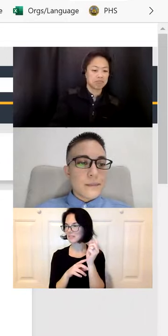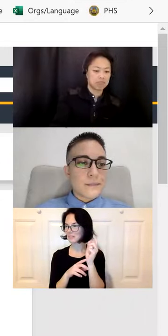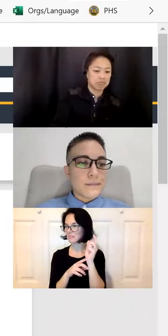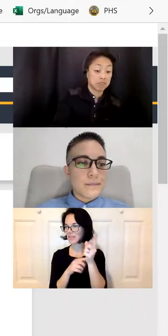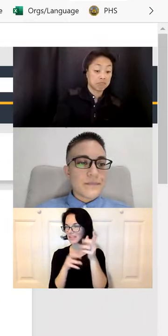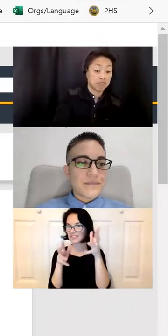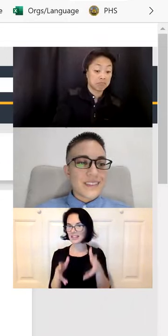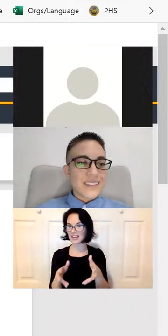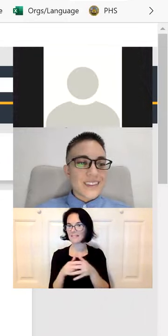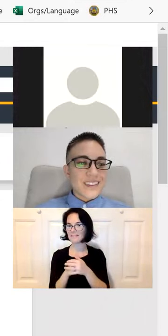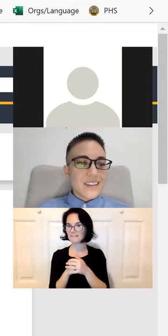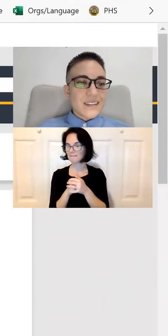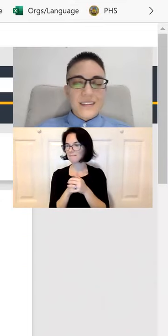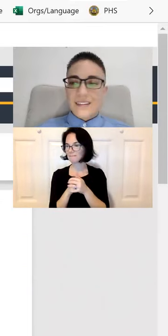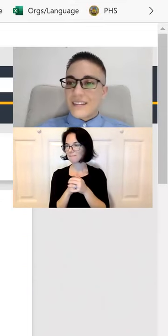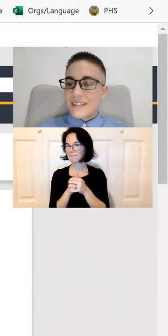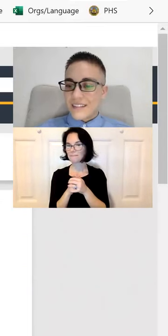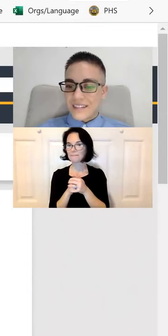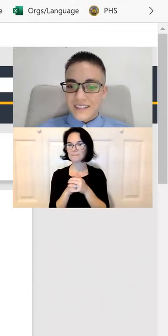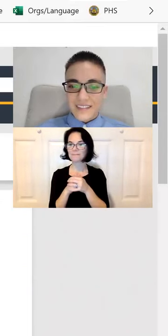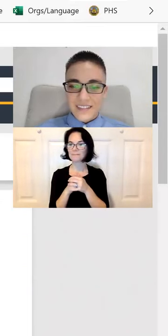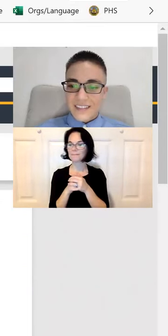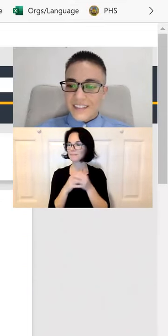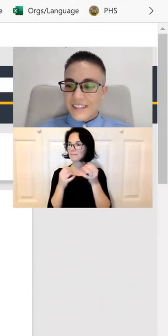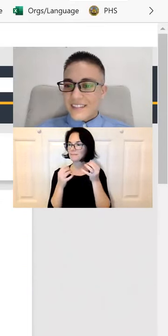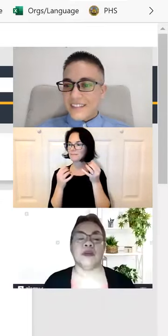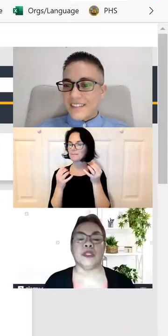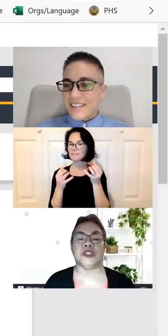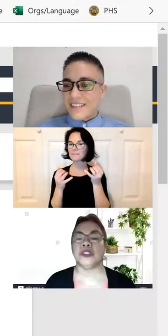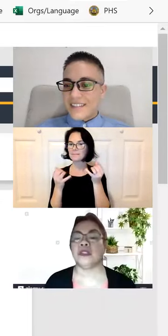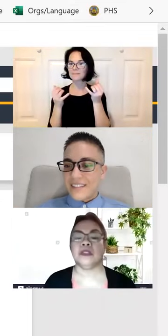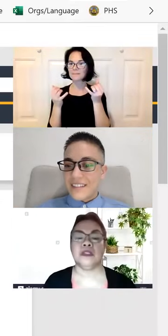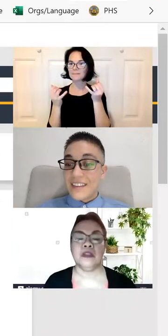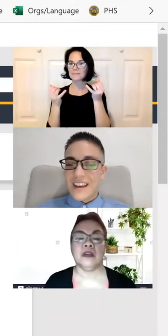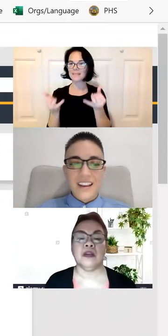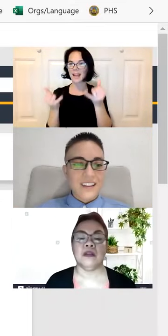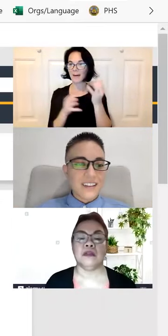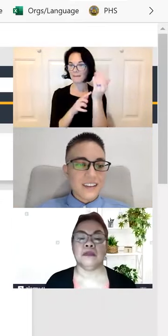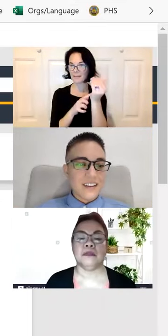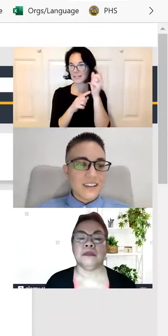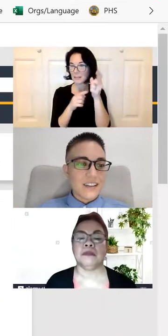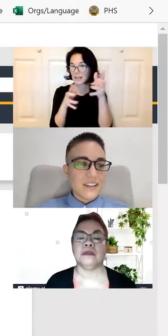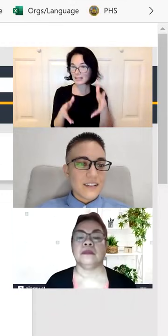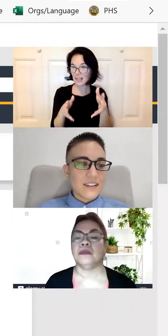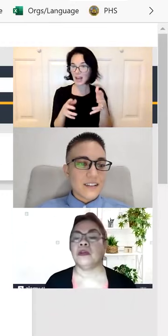If you want a quick reference based on day of week, it’s here, but double check.